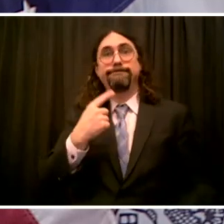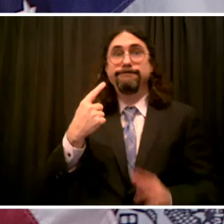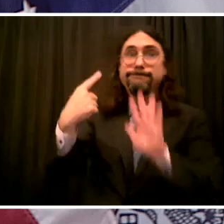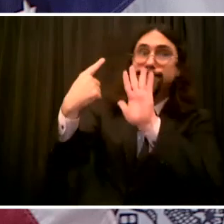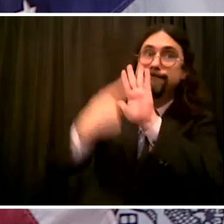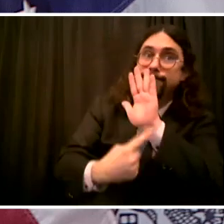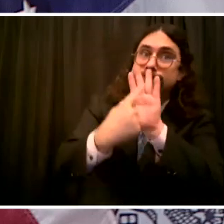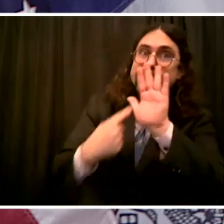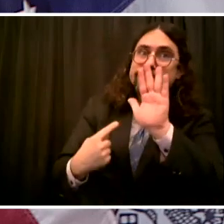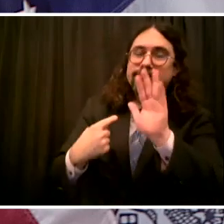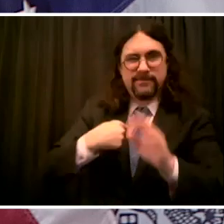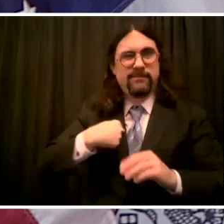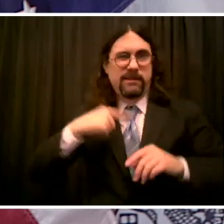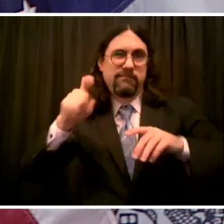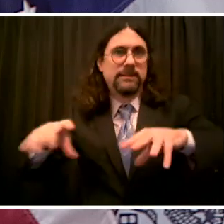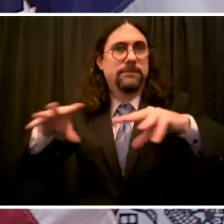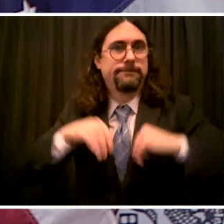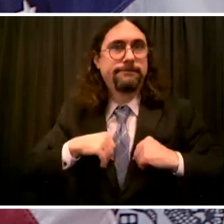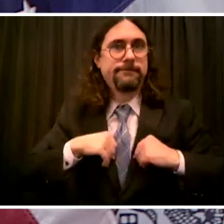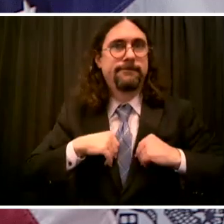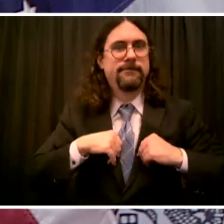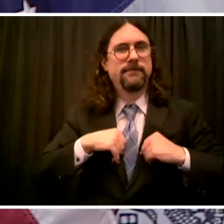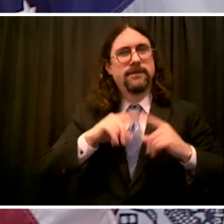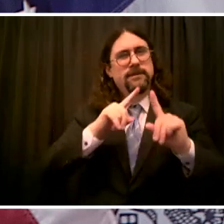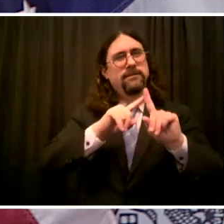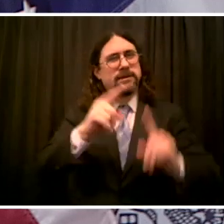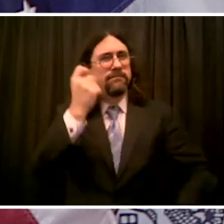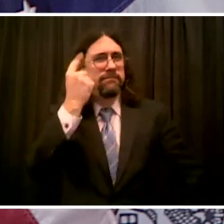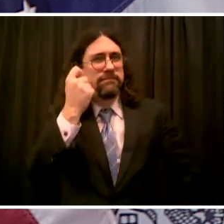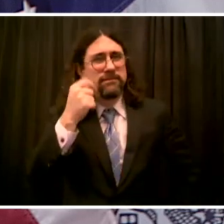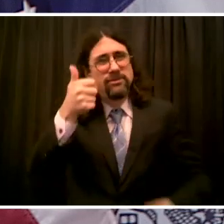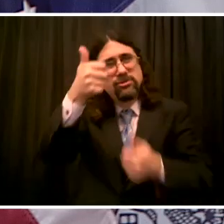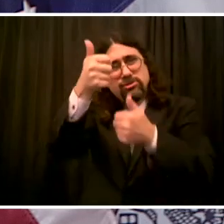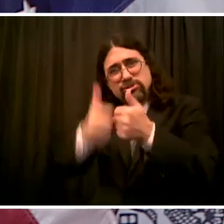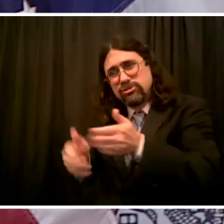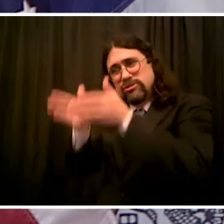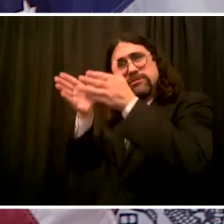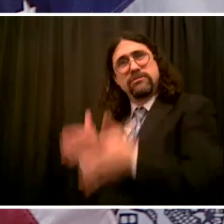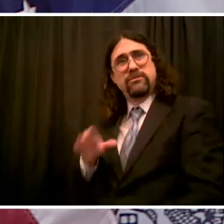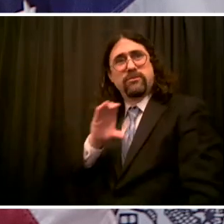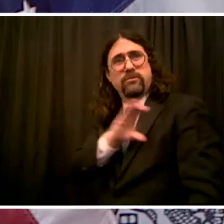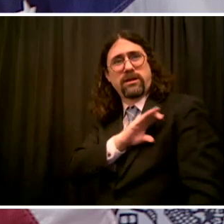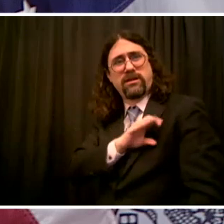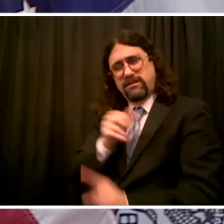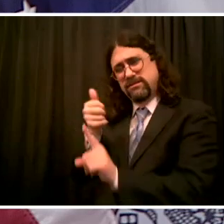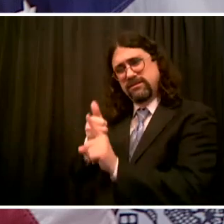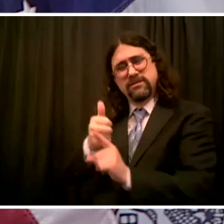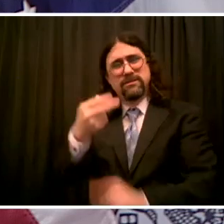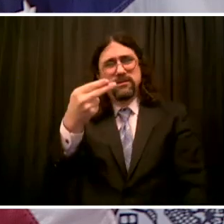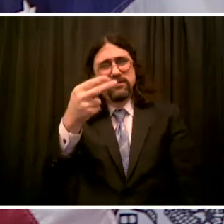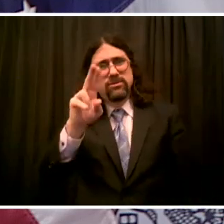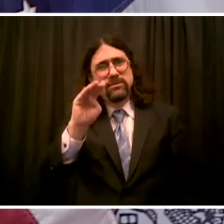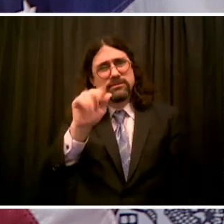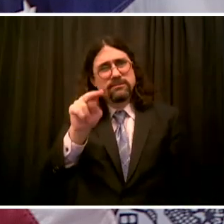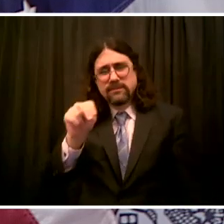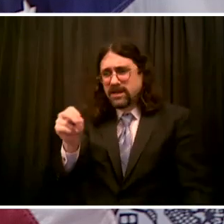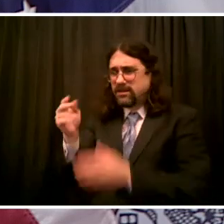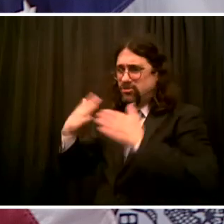SHOULDN'T BE IN THIS POSITION. YOU ALSO HAVE TO ROECGNZEI THAT POLICE OFFICERS AREHU M.AN